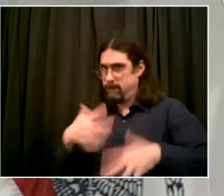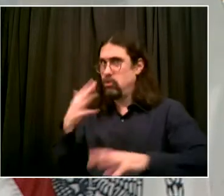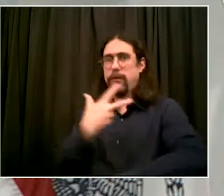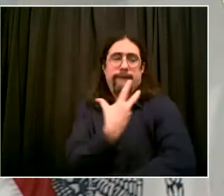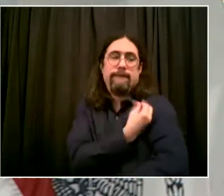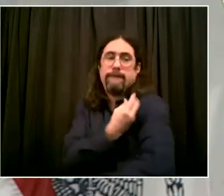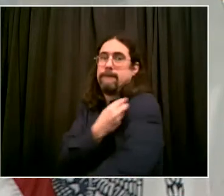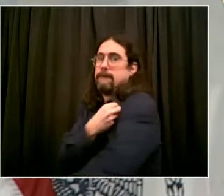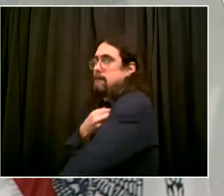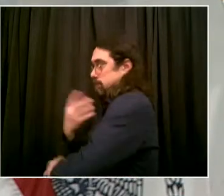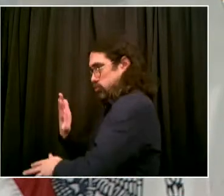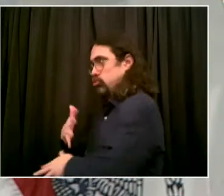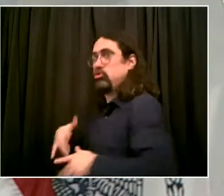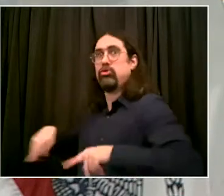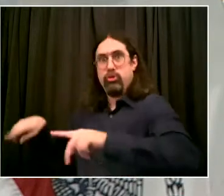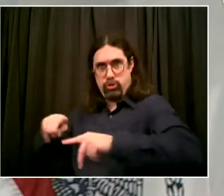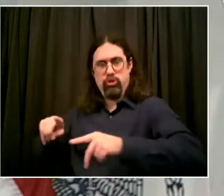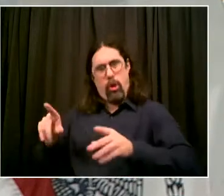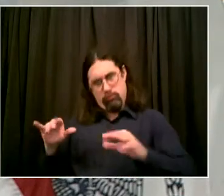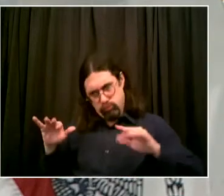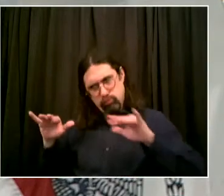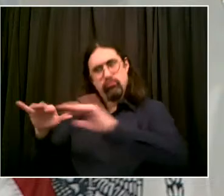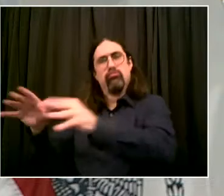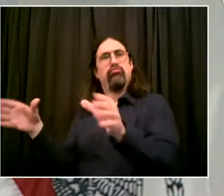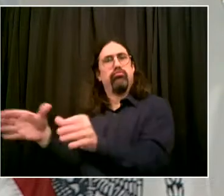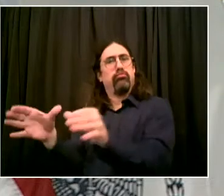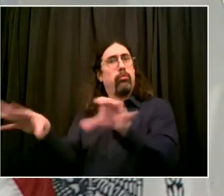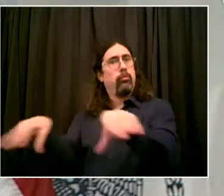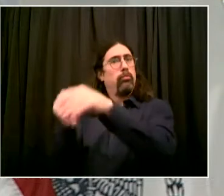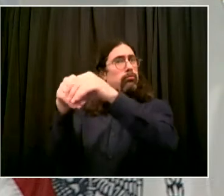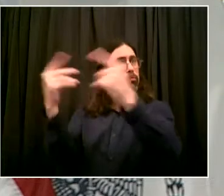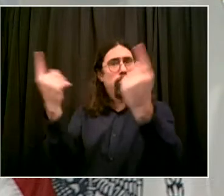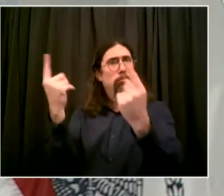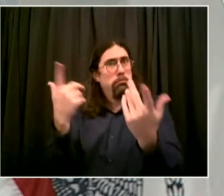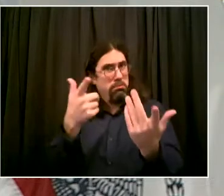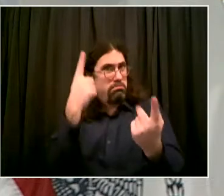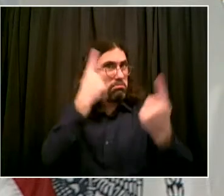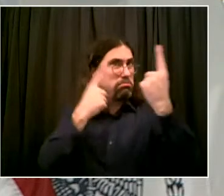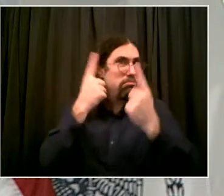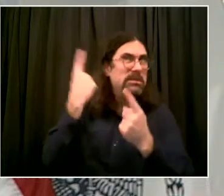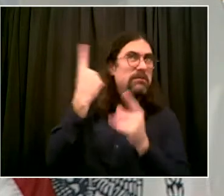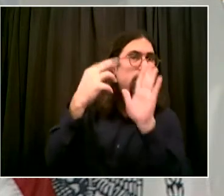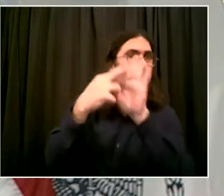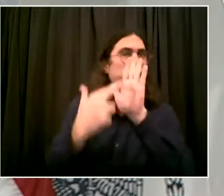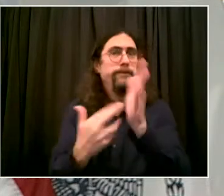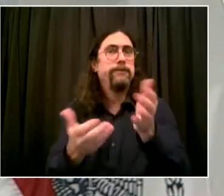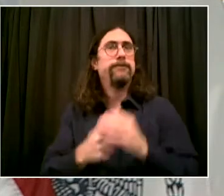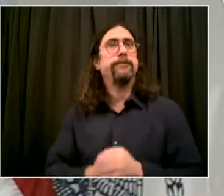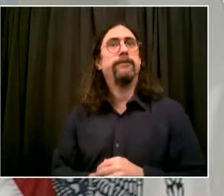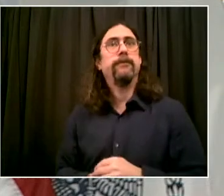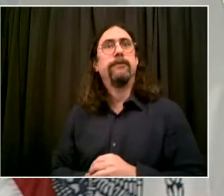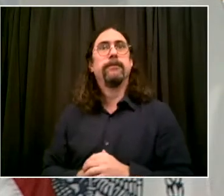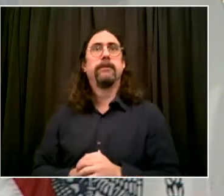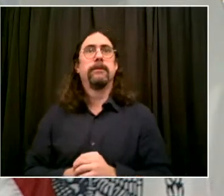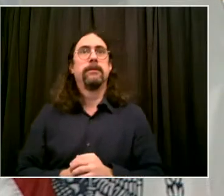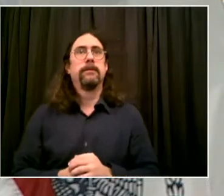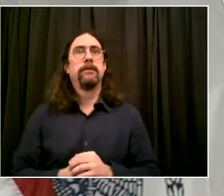INDUSTRIES AND TOUGUG HPOSITIONS.